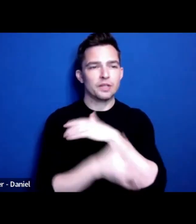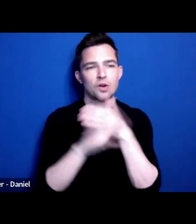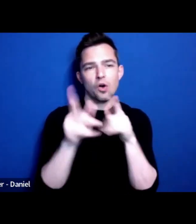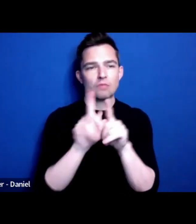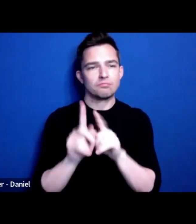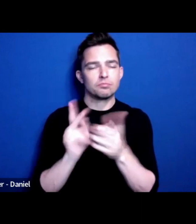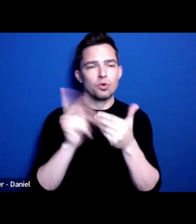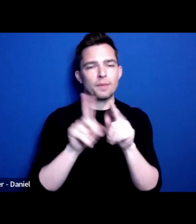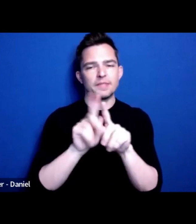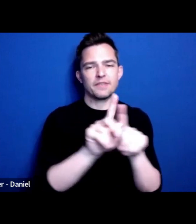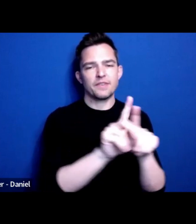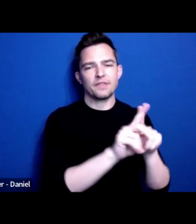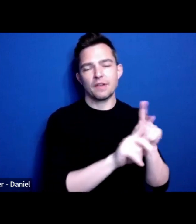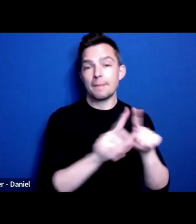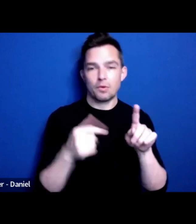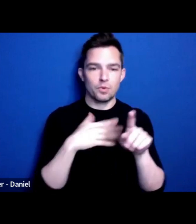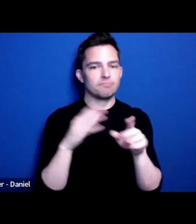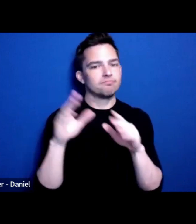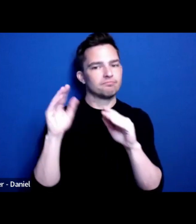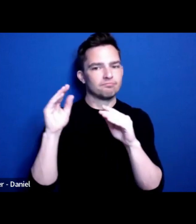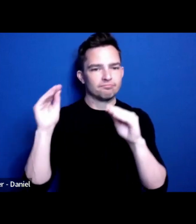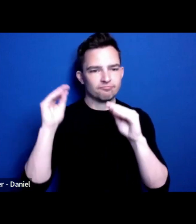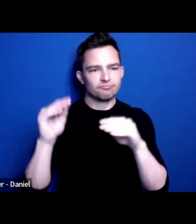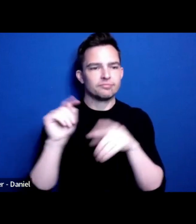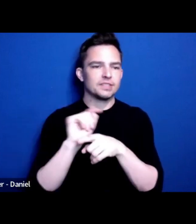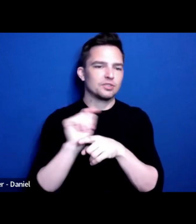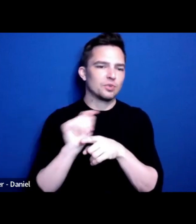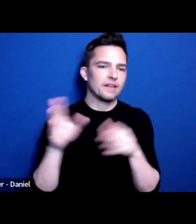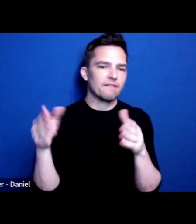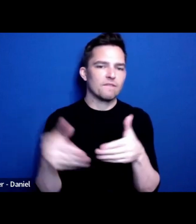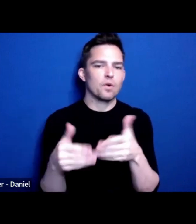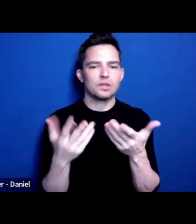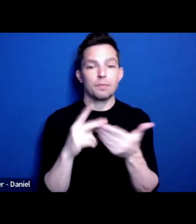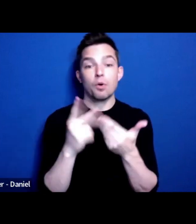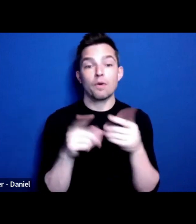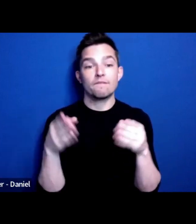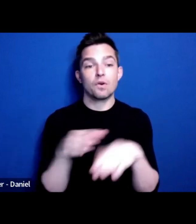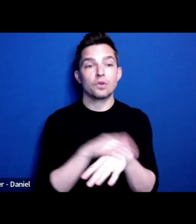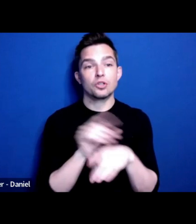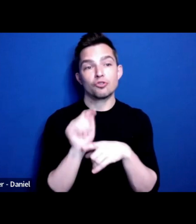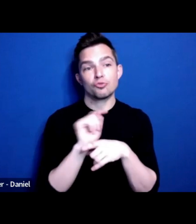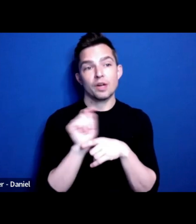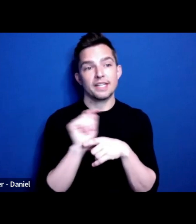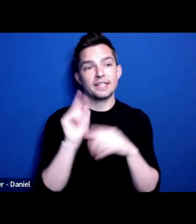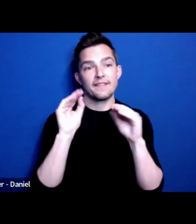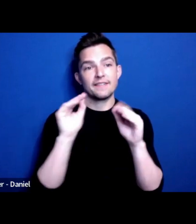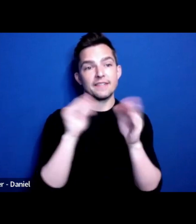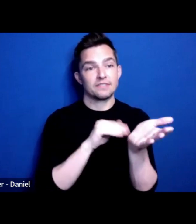different. But we've got folks with training focused on we've got programs focused on training physicians, EMTs, and other